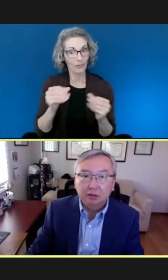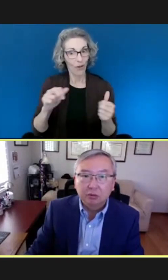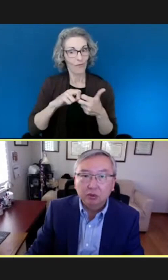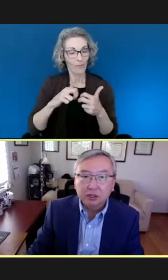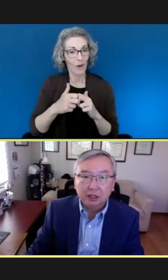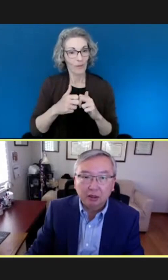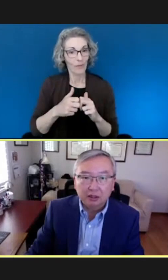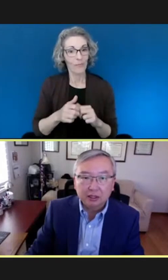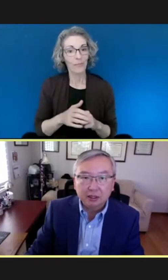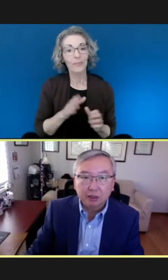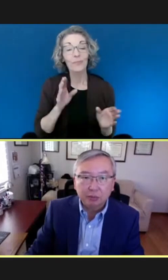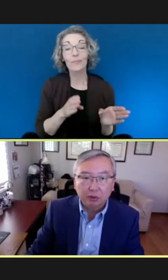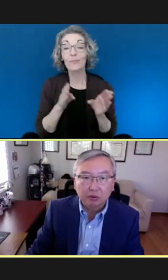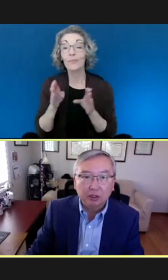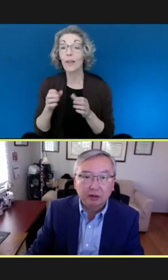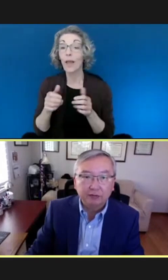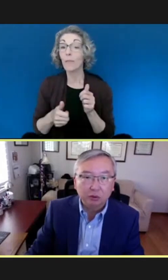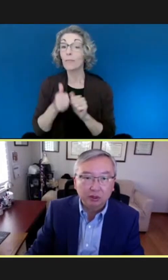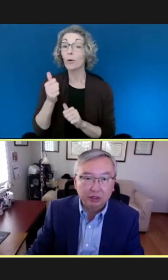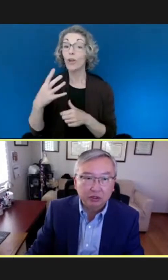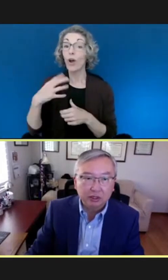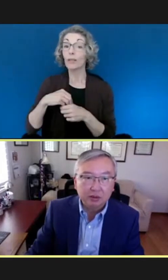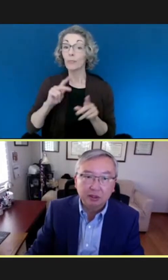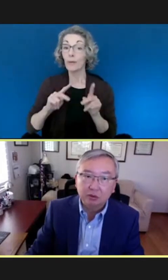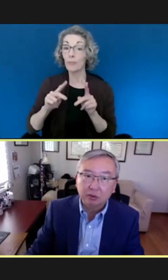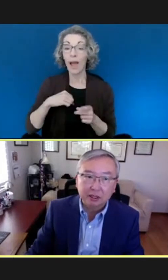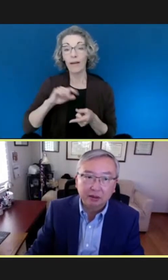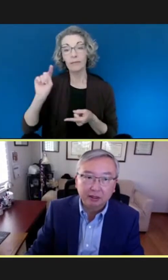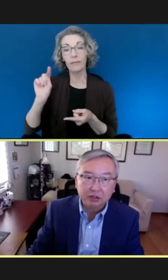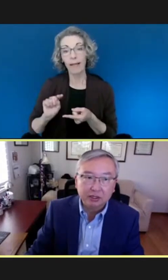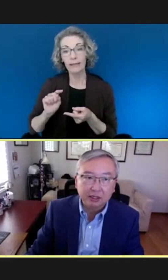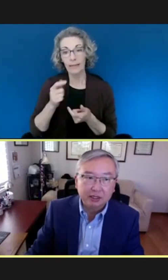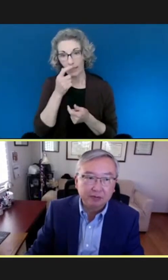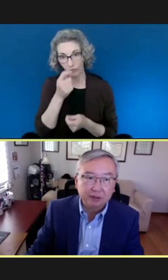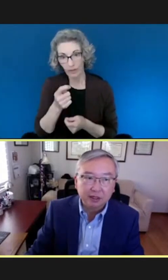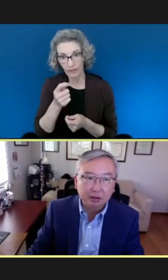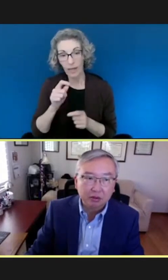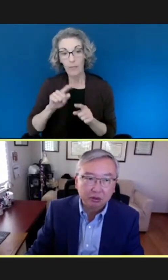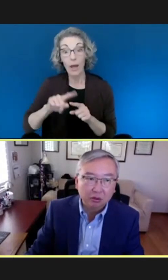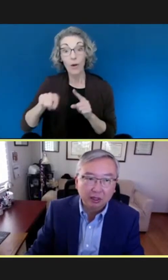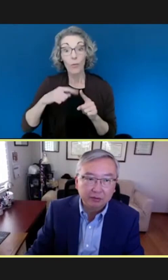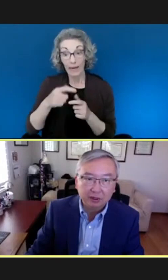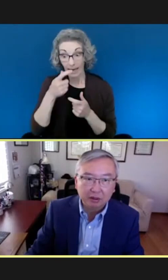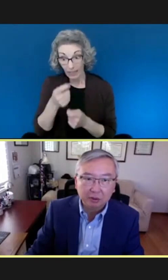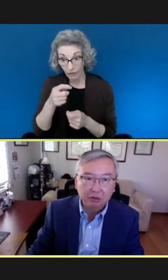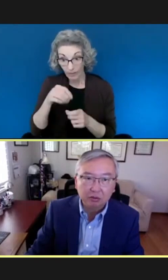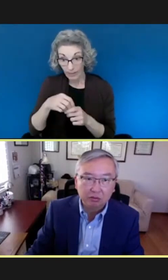Most autistic people have fewer interests, but when they are interested in something,